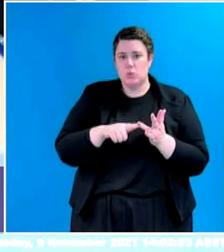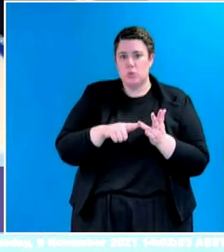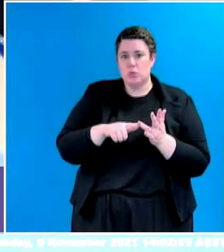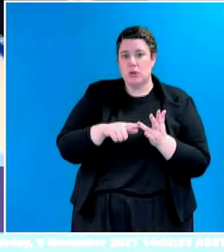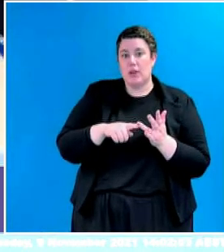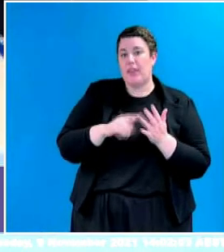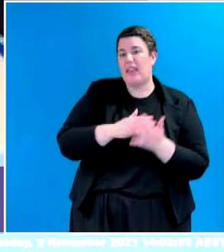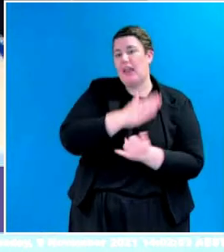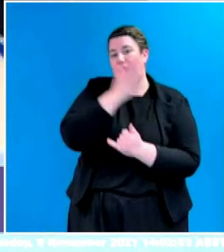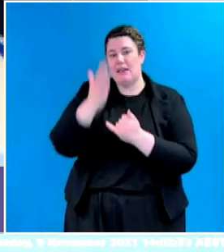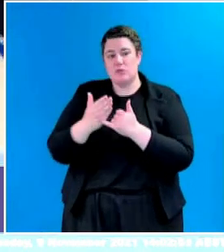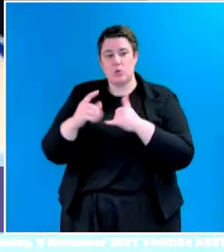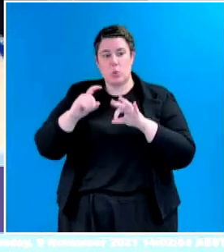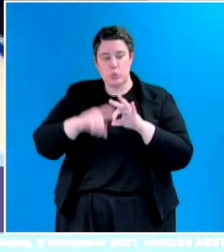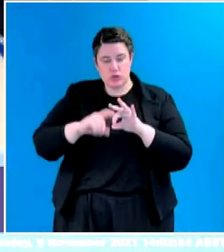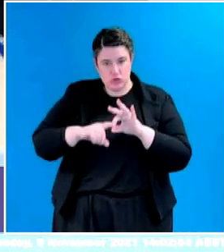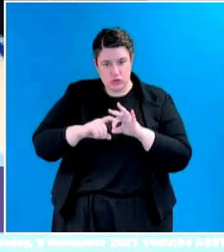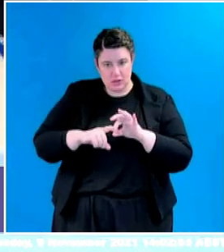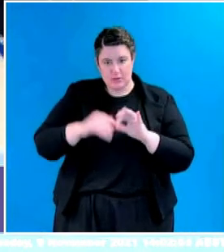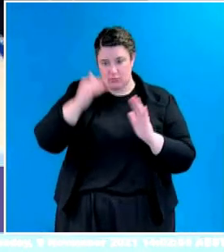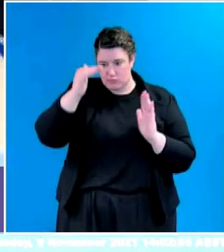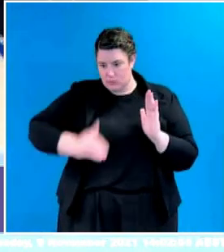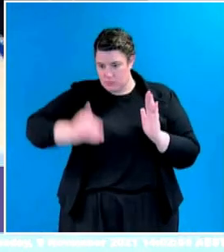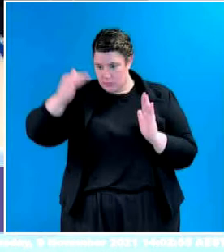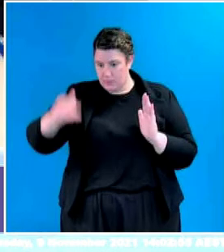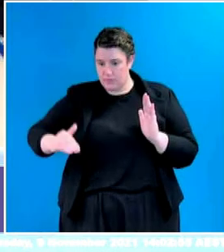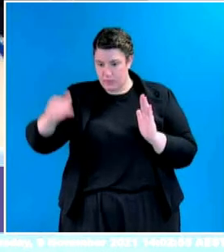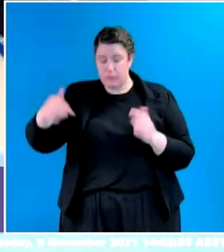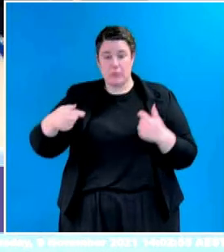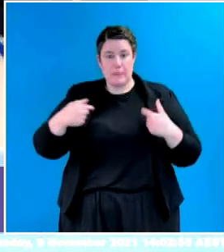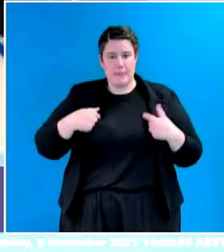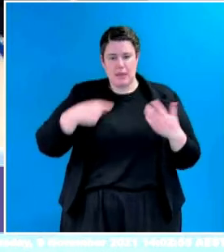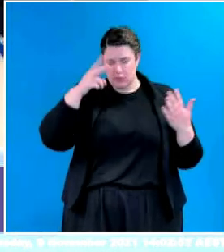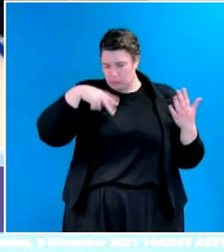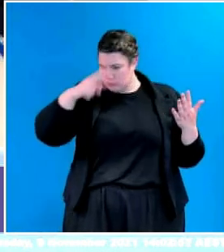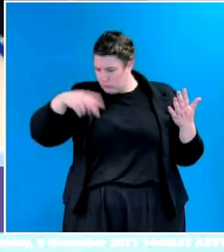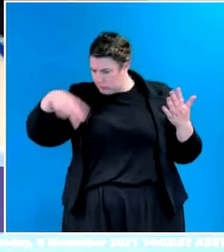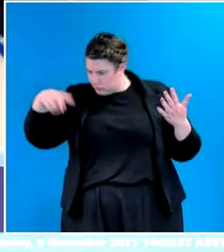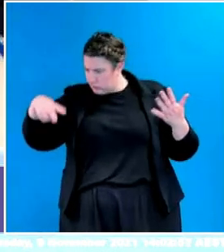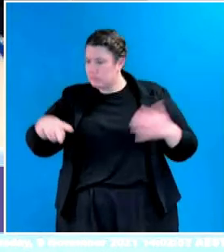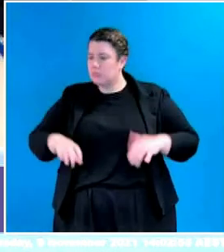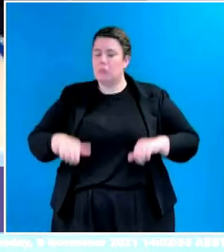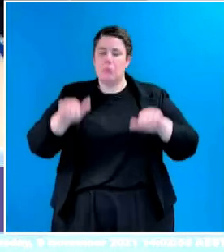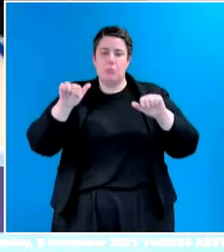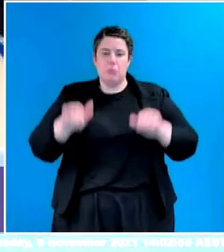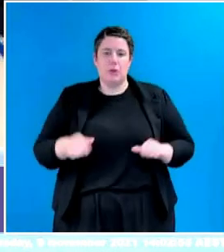questions in the paper, and I cleared the content of the paper, to the extent